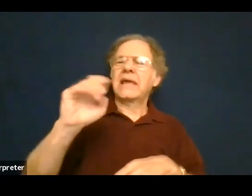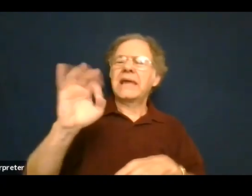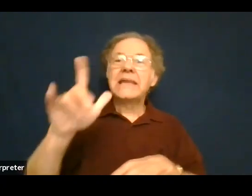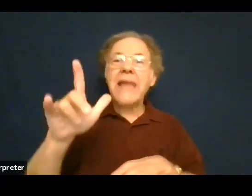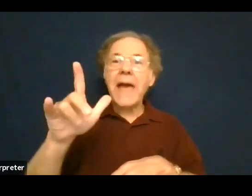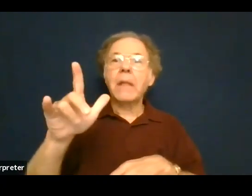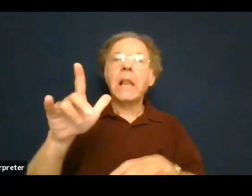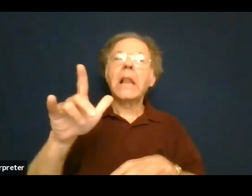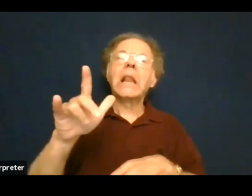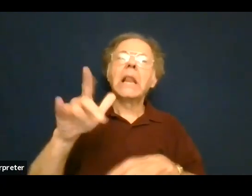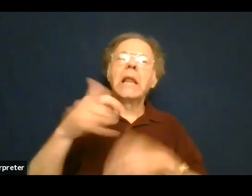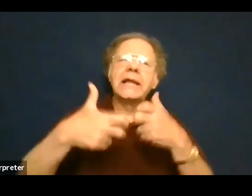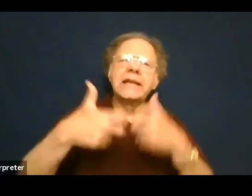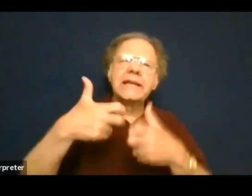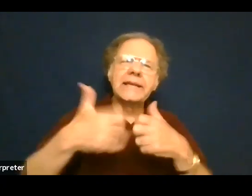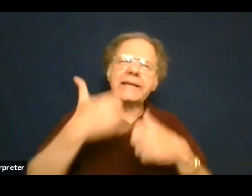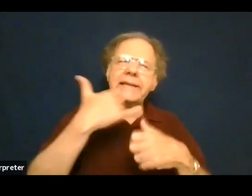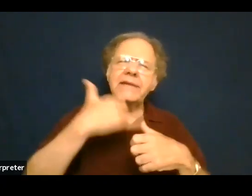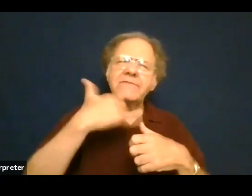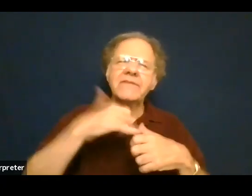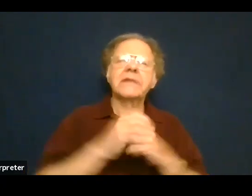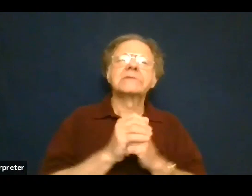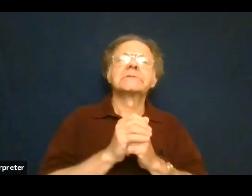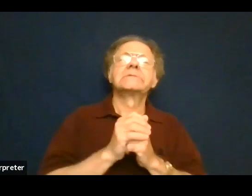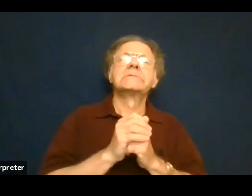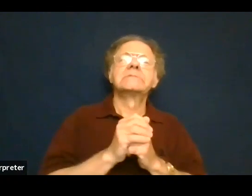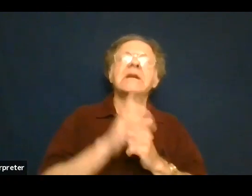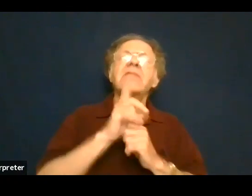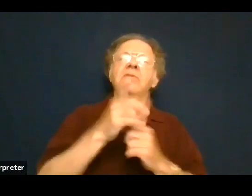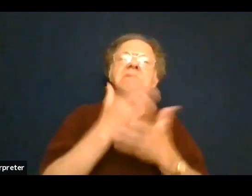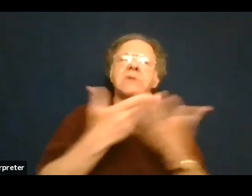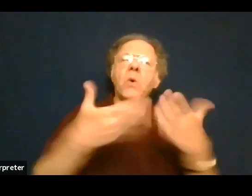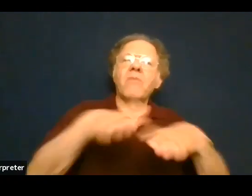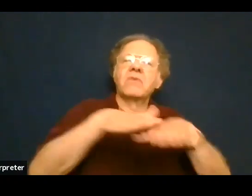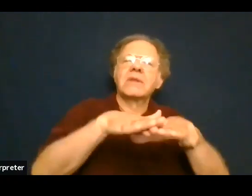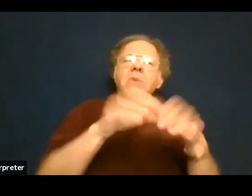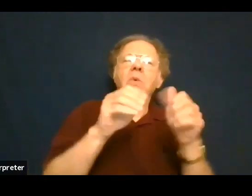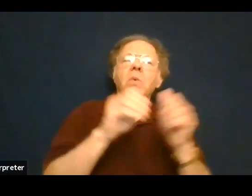So there is overlap with Heimler syndrome